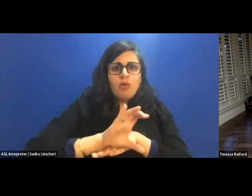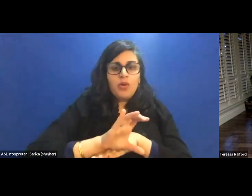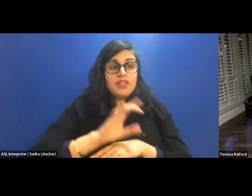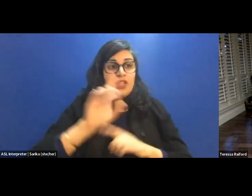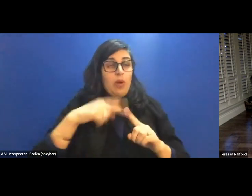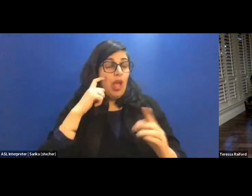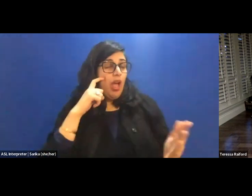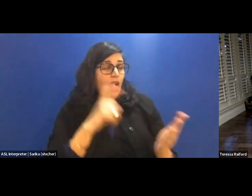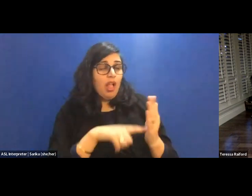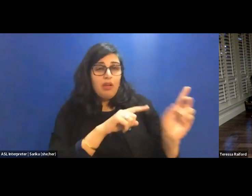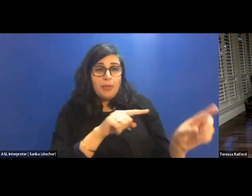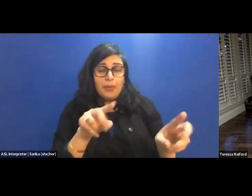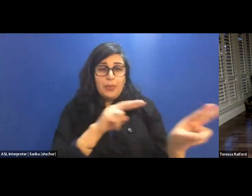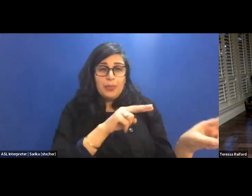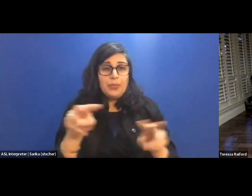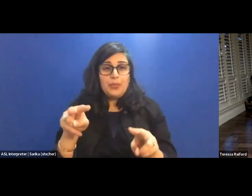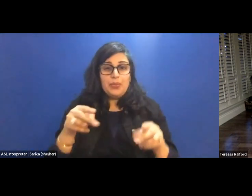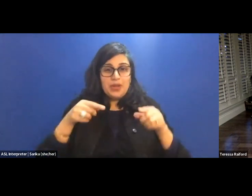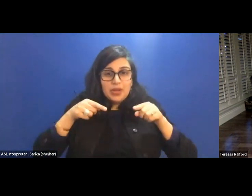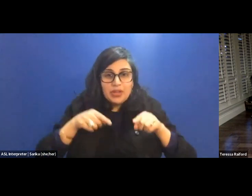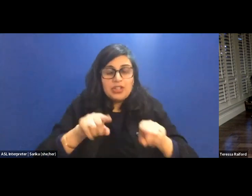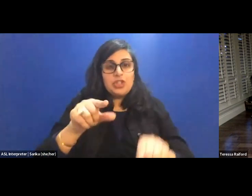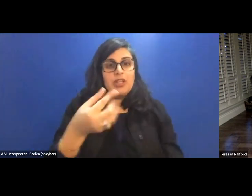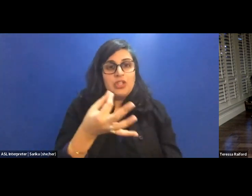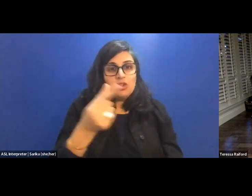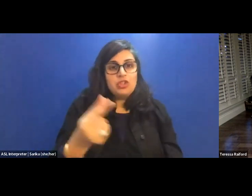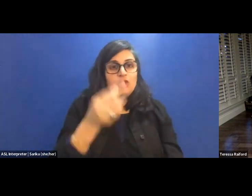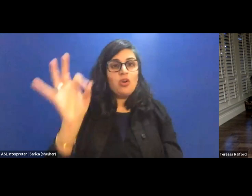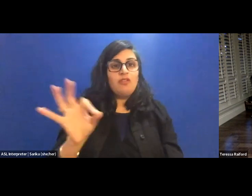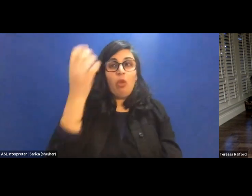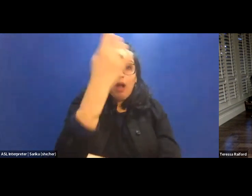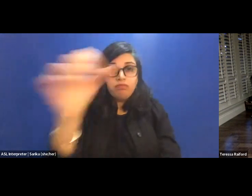enforcement to use